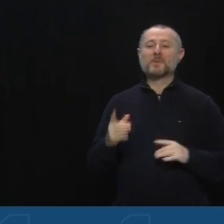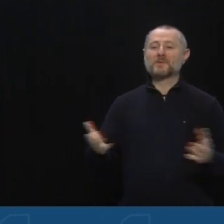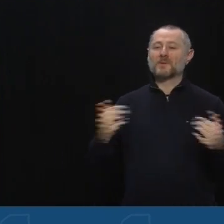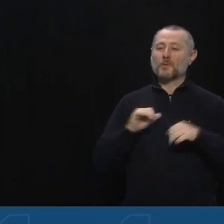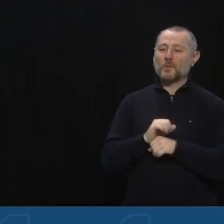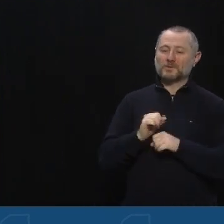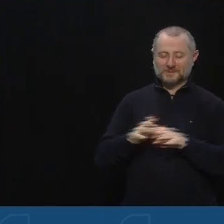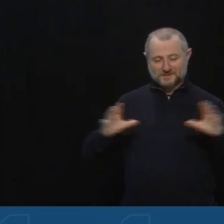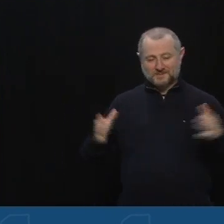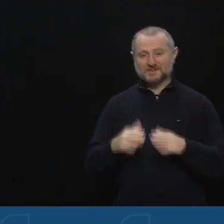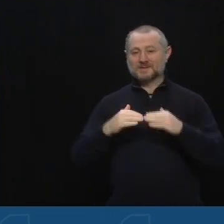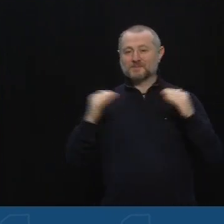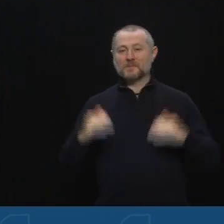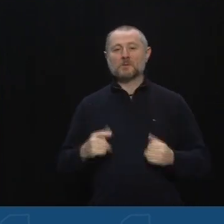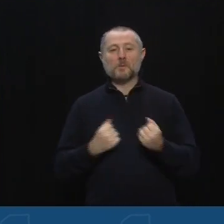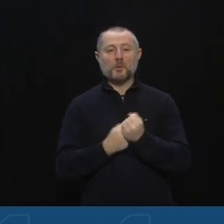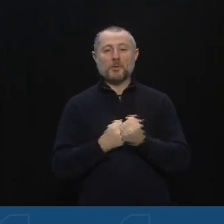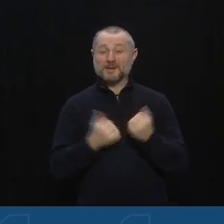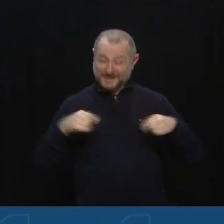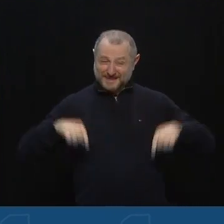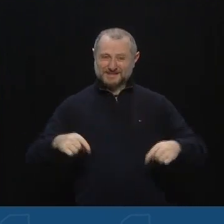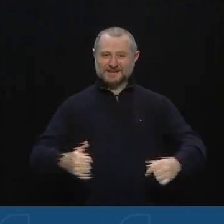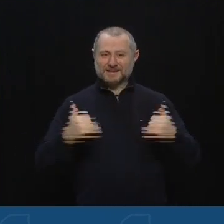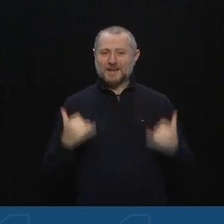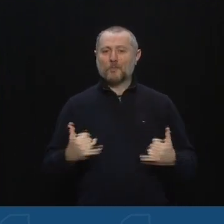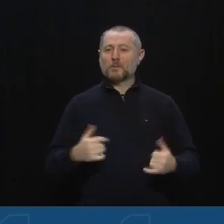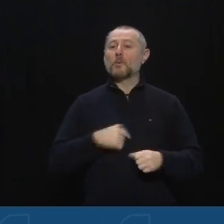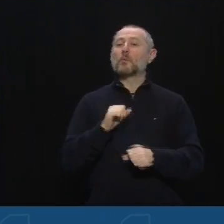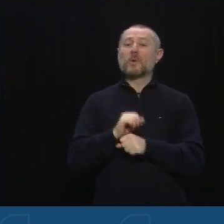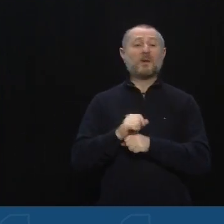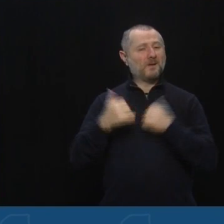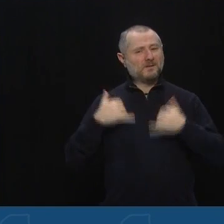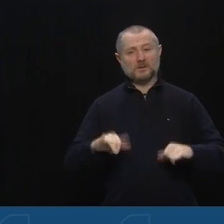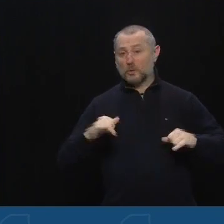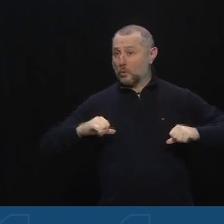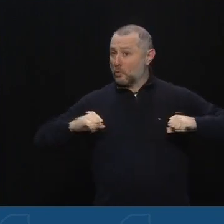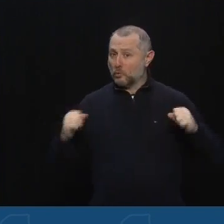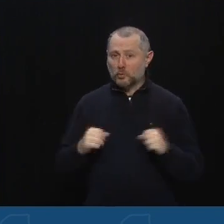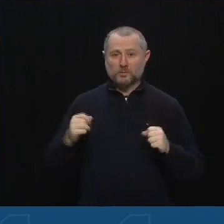STRONGER AND MAKE IT MORE RESILIENT FOR ANY OTHER HEALTHCARE CRISIS THAT COMES OUR WAY, AS WELL AS SUPPORTING OUR